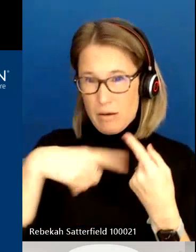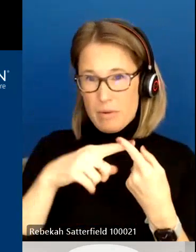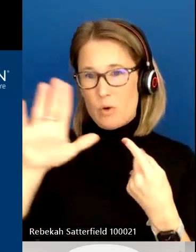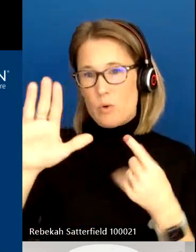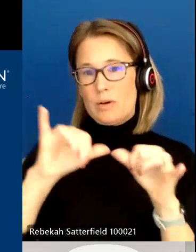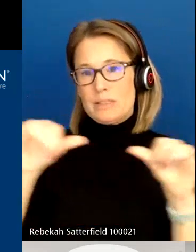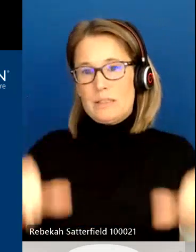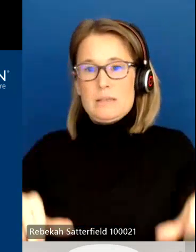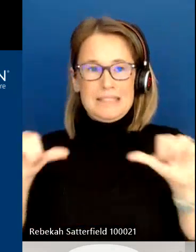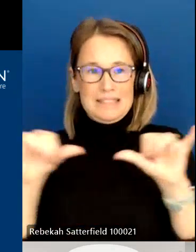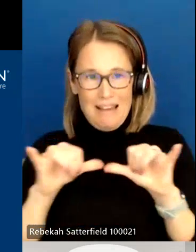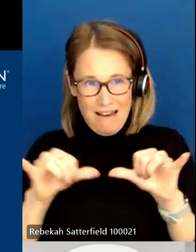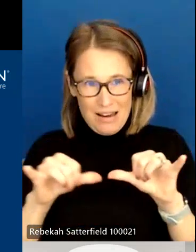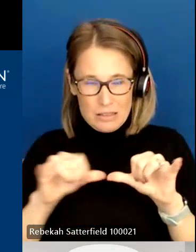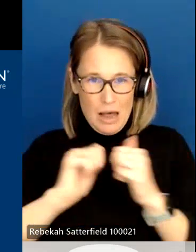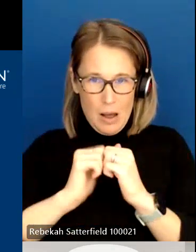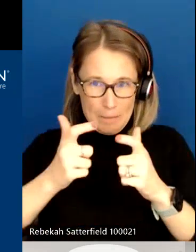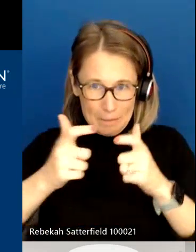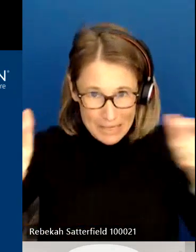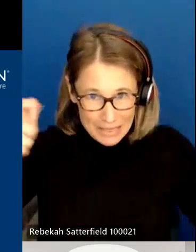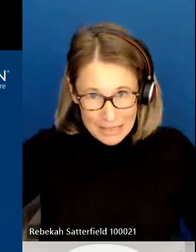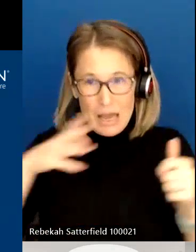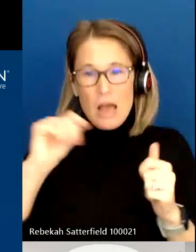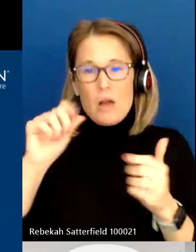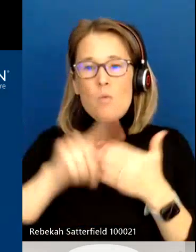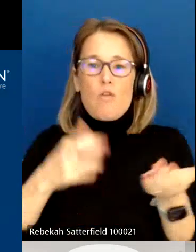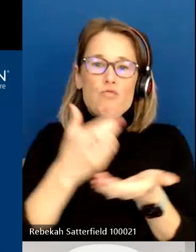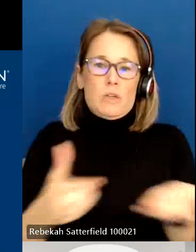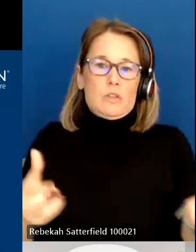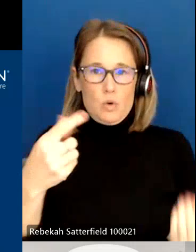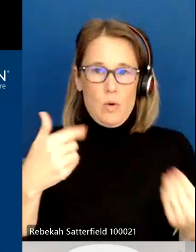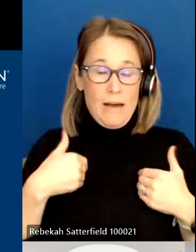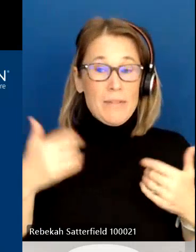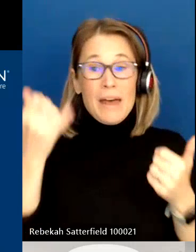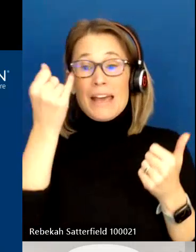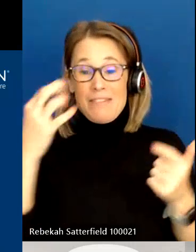and resources if you're a large system with a lot of resources and a lot of professionals